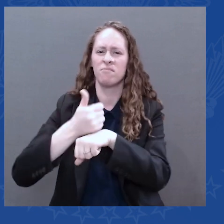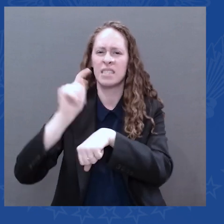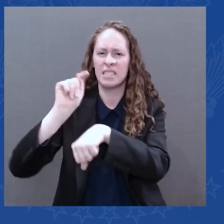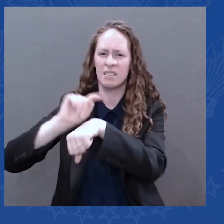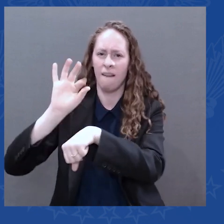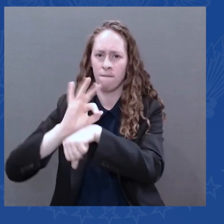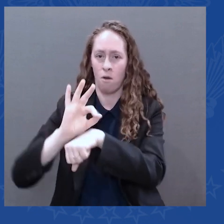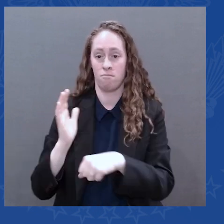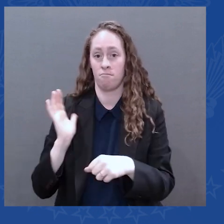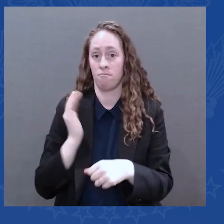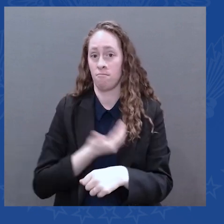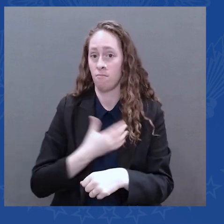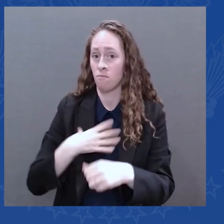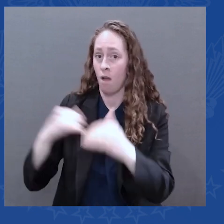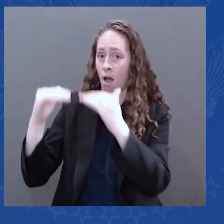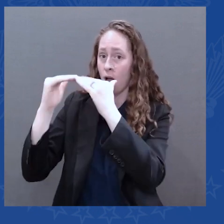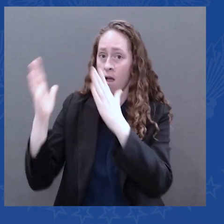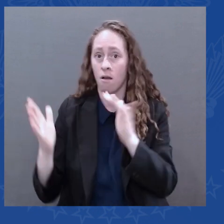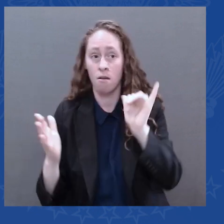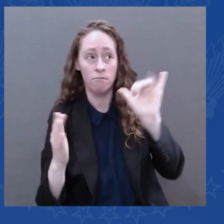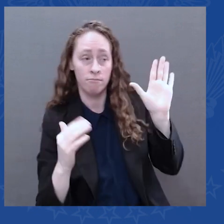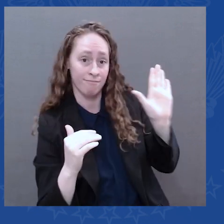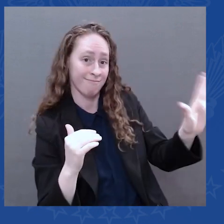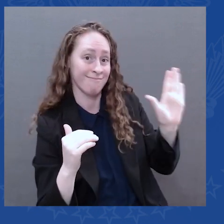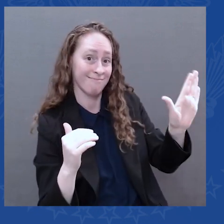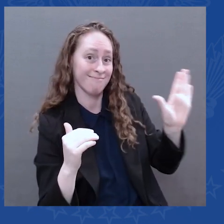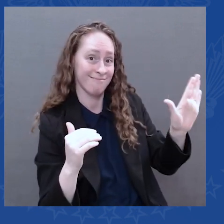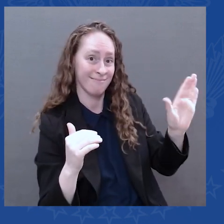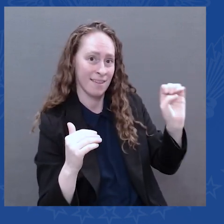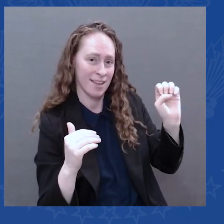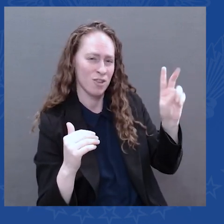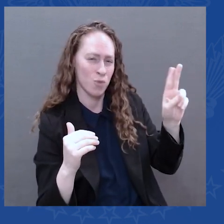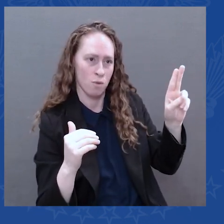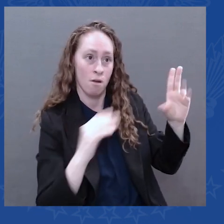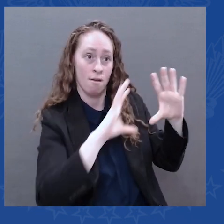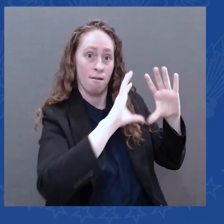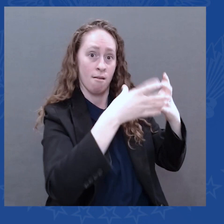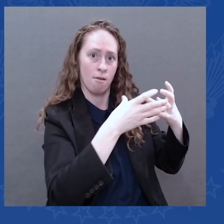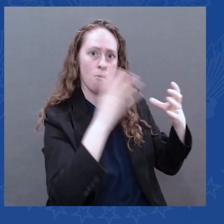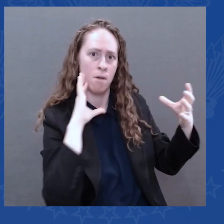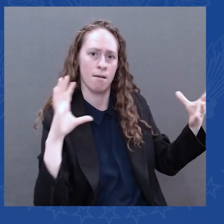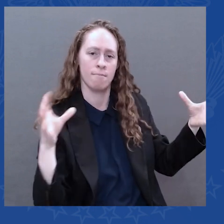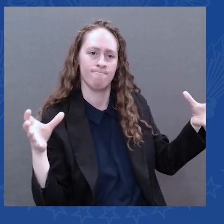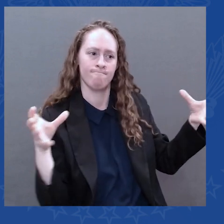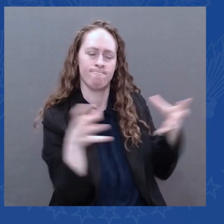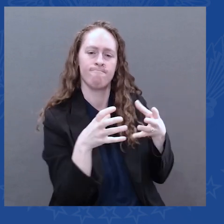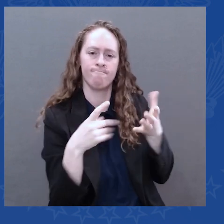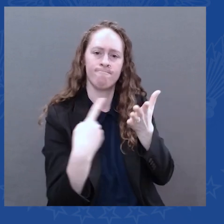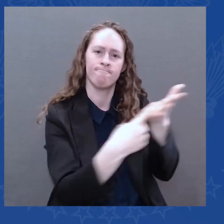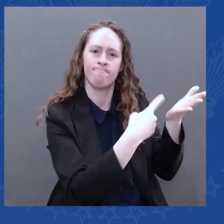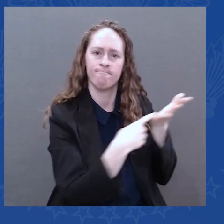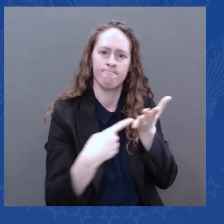and the President of the European Union's team -- Commission's team. Madam President, I know --